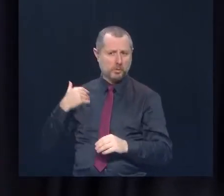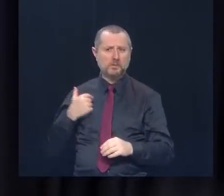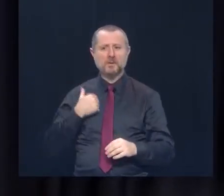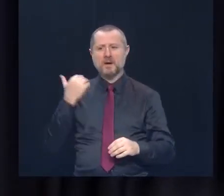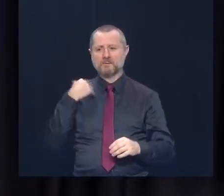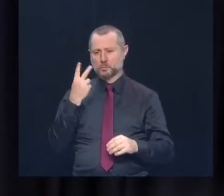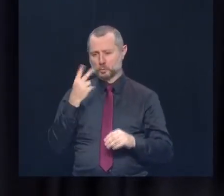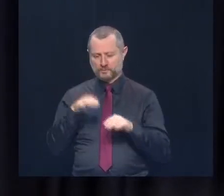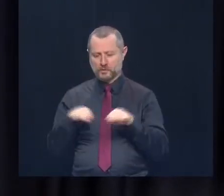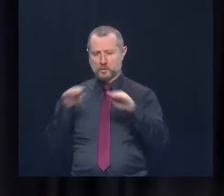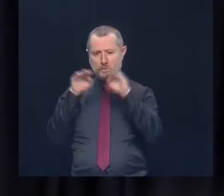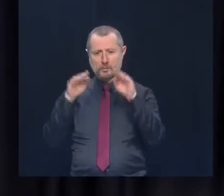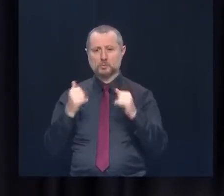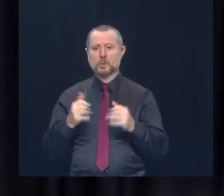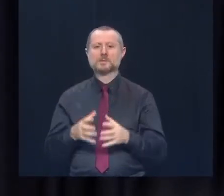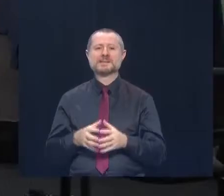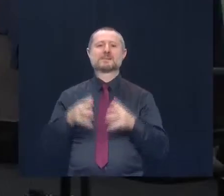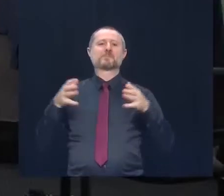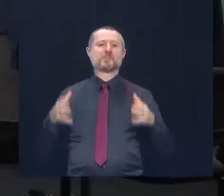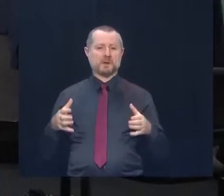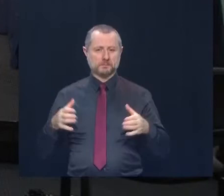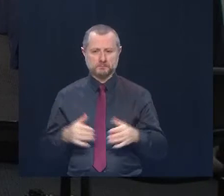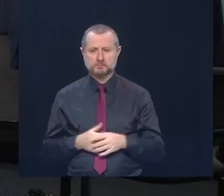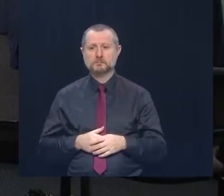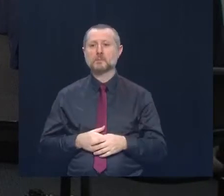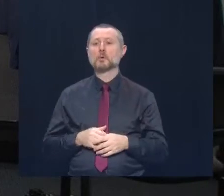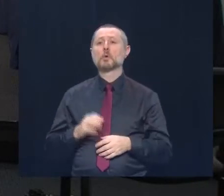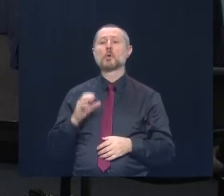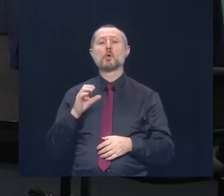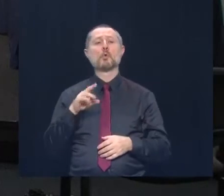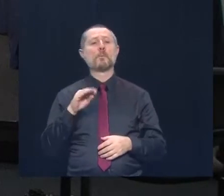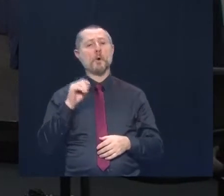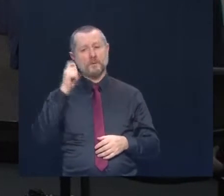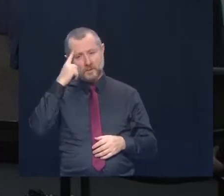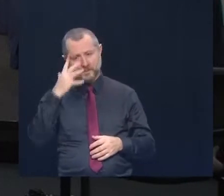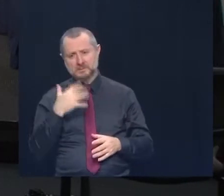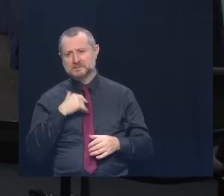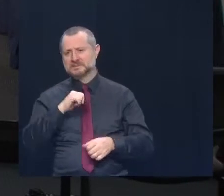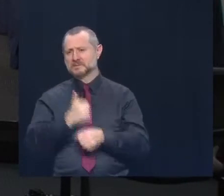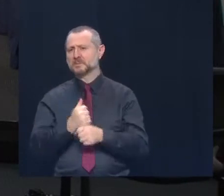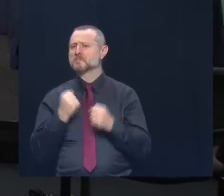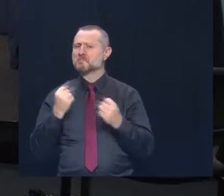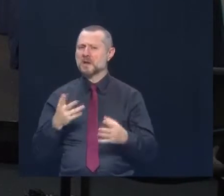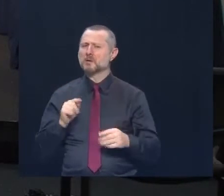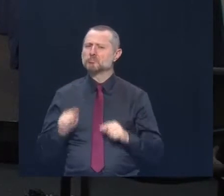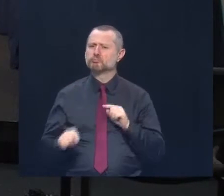IS THERE MORE CAPACITY? THERE IS MORE CAPACITY. I THINK THEY ONLY HAD TWO FLOORS LAST TIME BUT THERE IS MORE